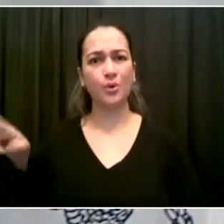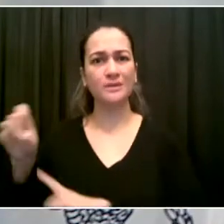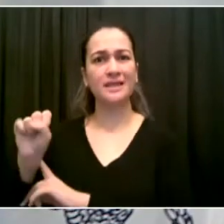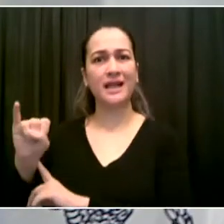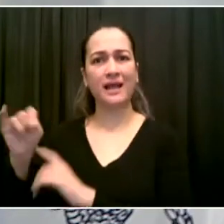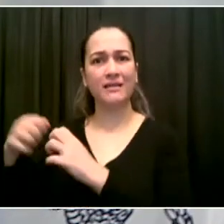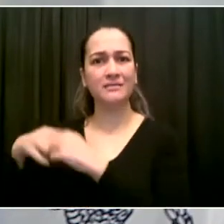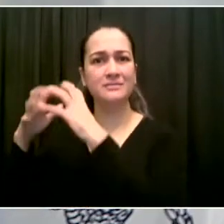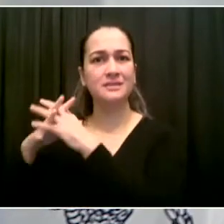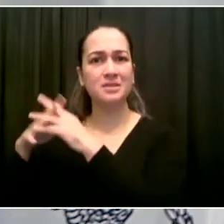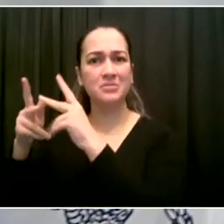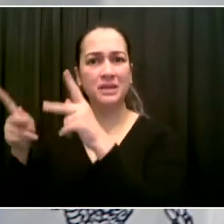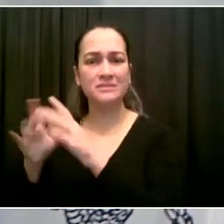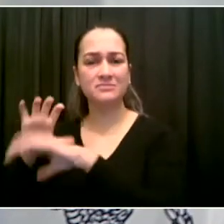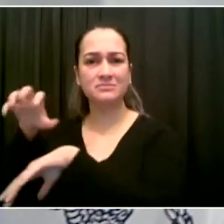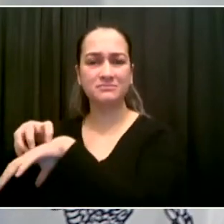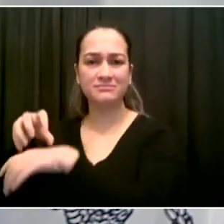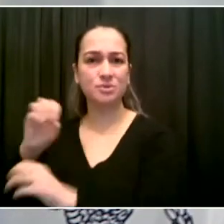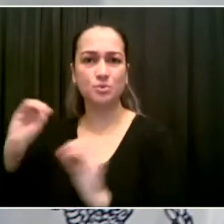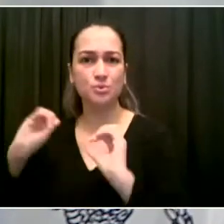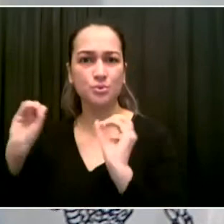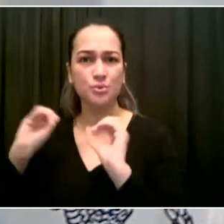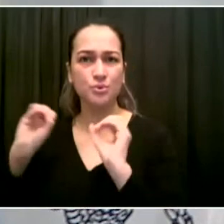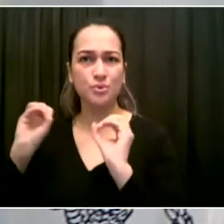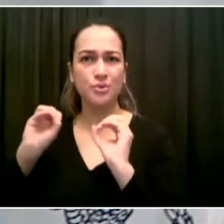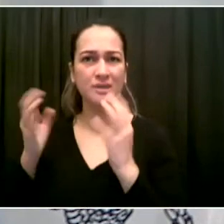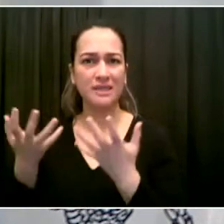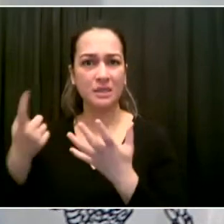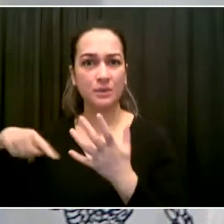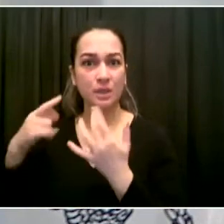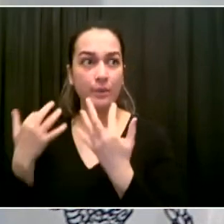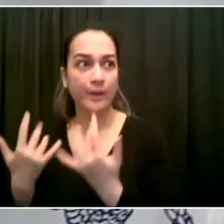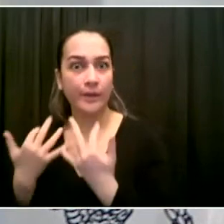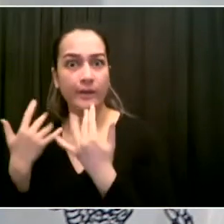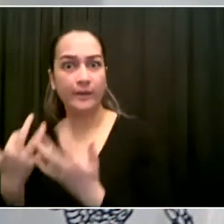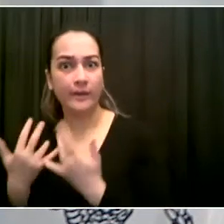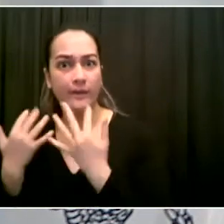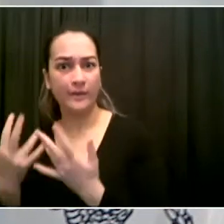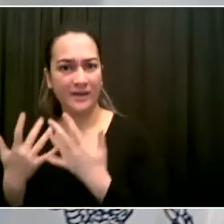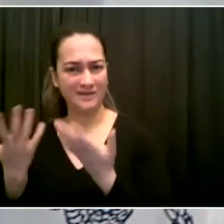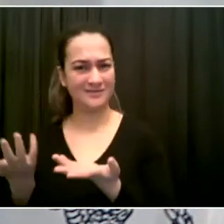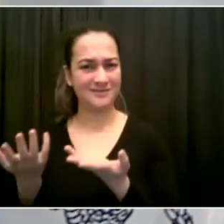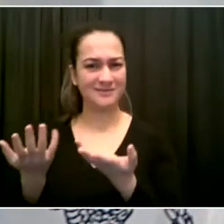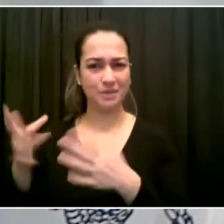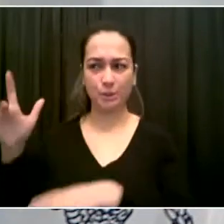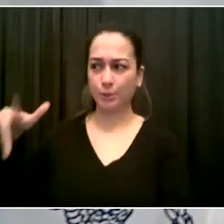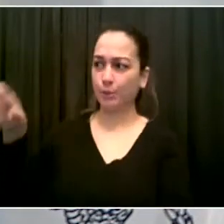IIANSLD EXPEET C THE SITE? WE HAVE BEEN